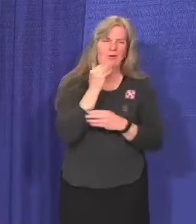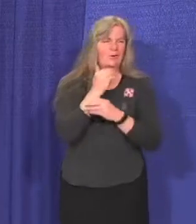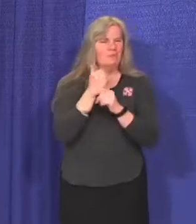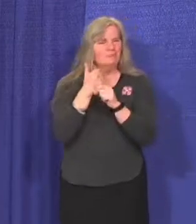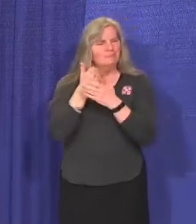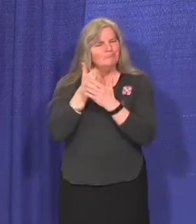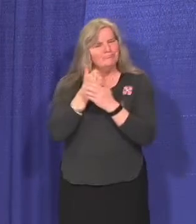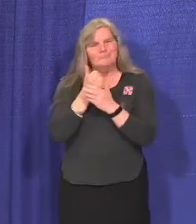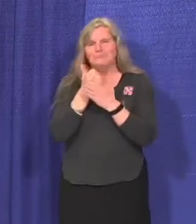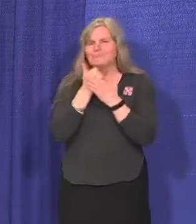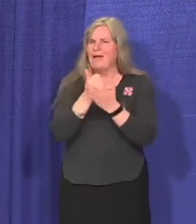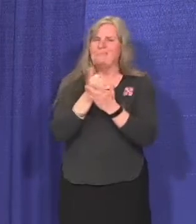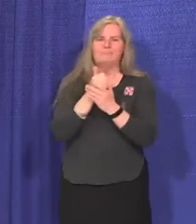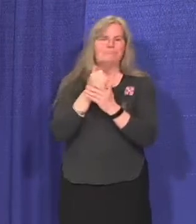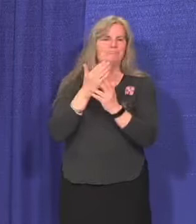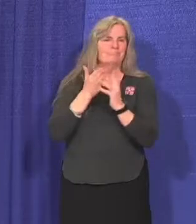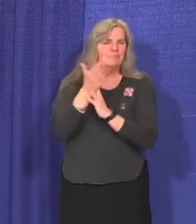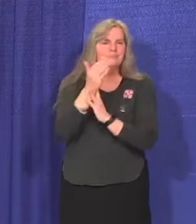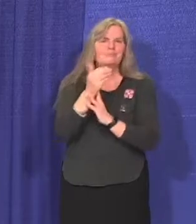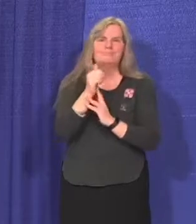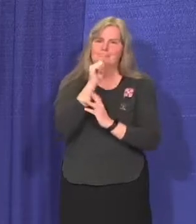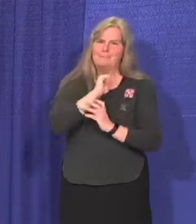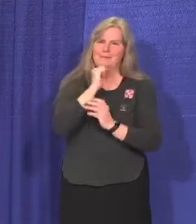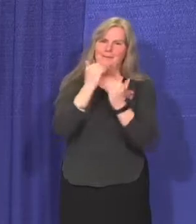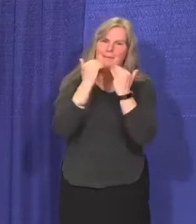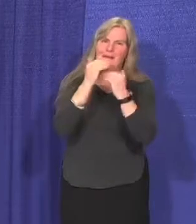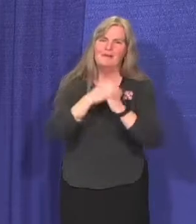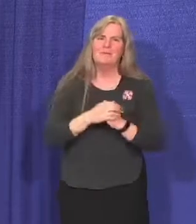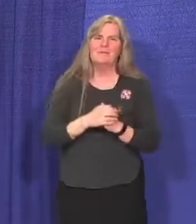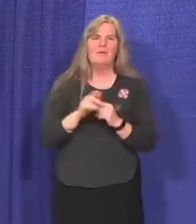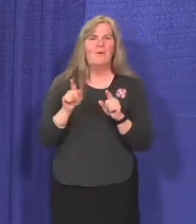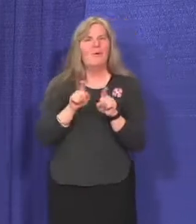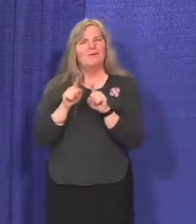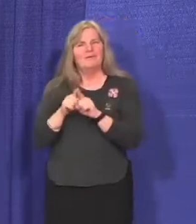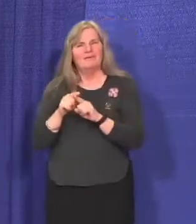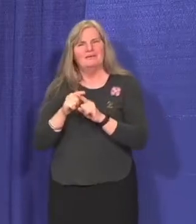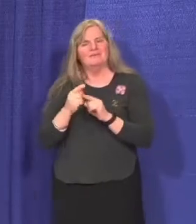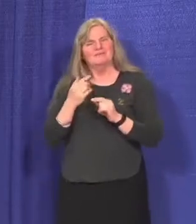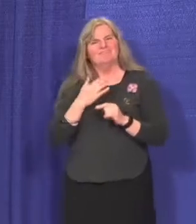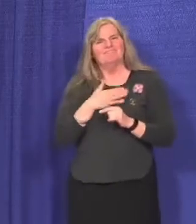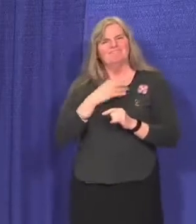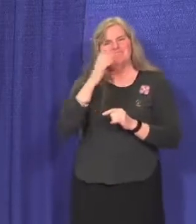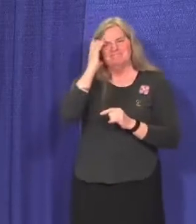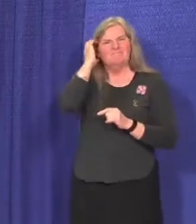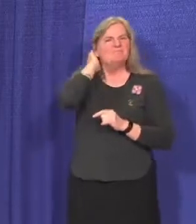YUKON.ca and have a conversation with your doctor or local nurse.